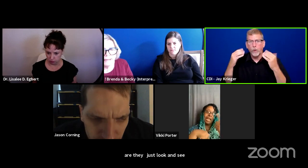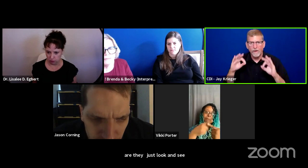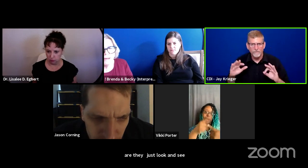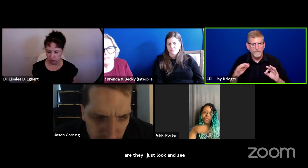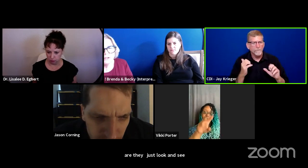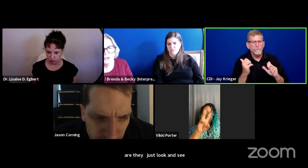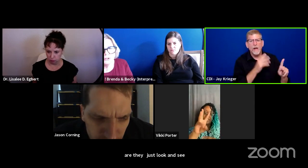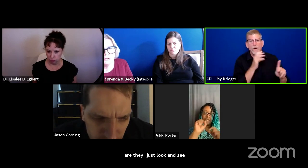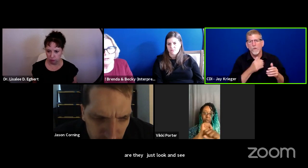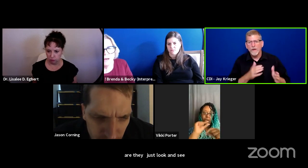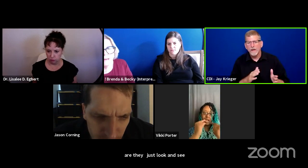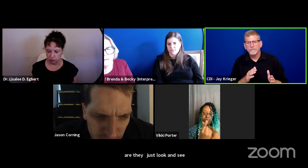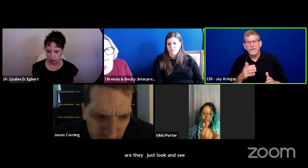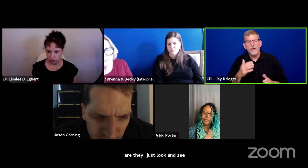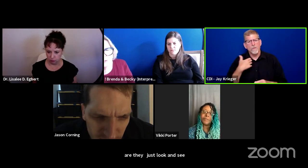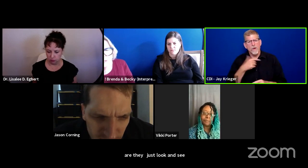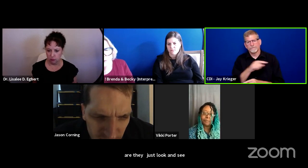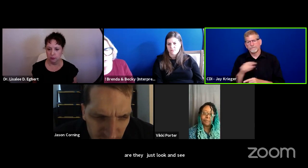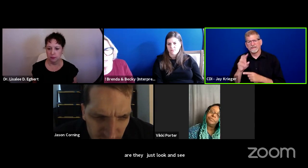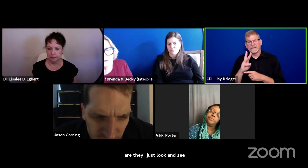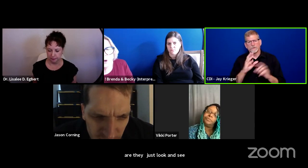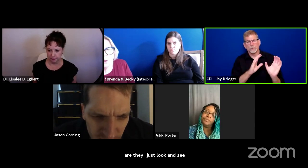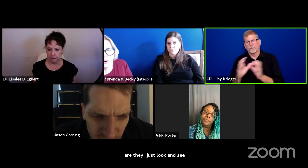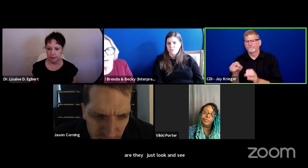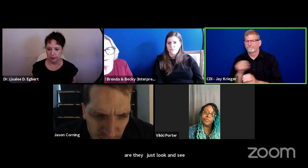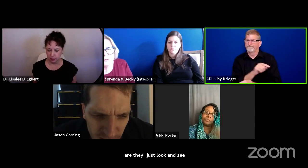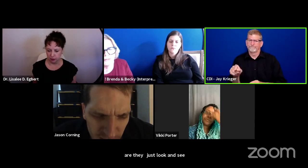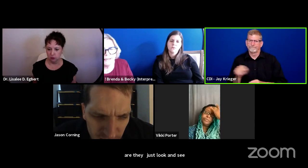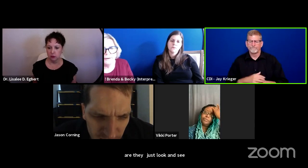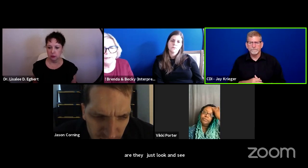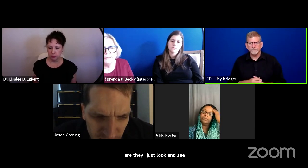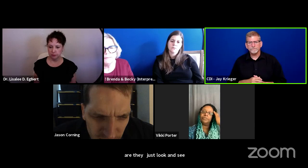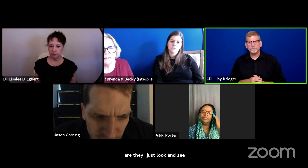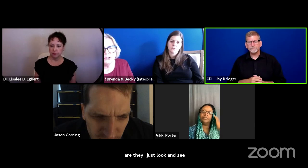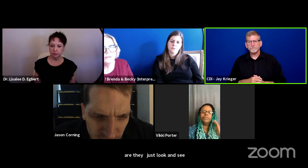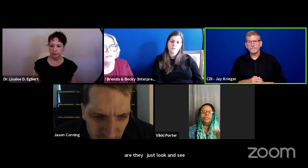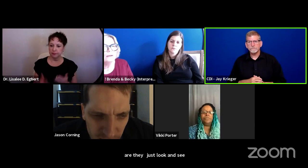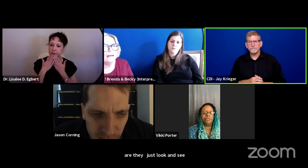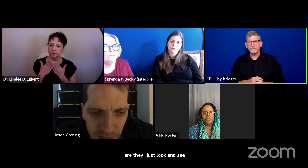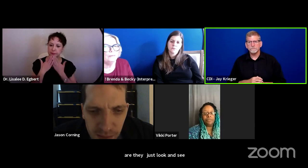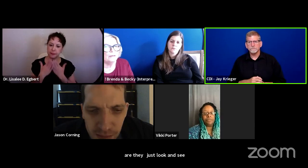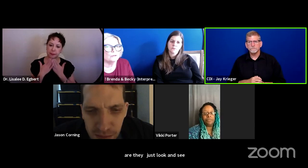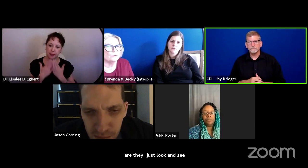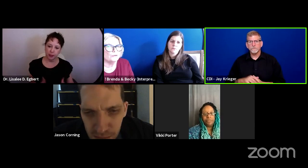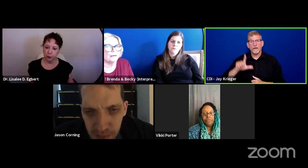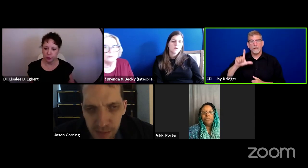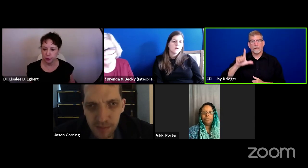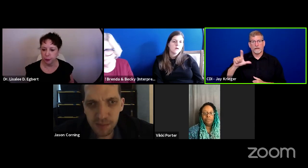That is my concern about these particular six working groups that Erin had mentioned at Maryland School for the Deaf.